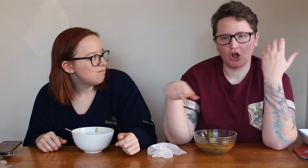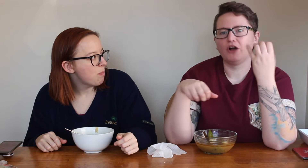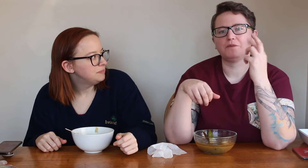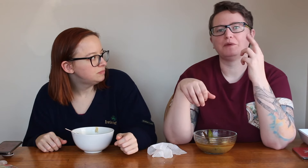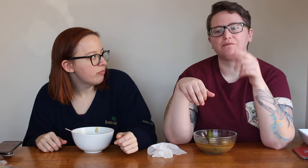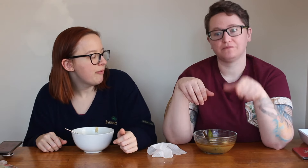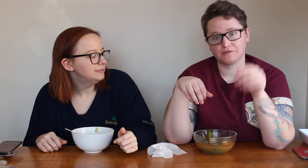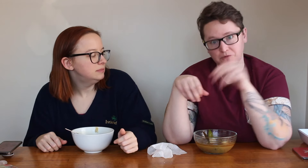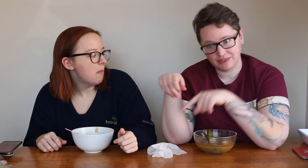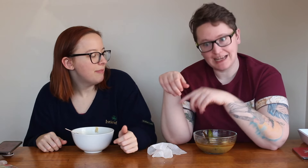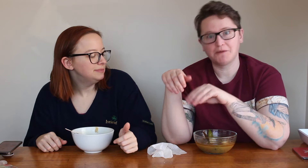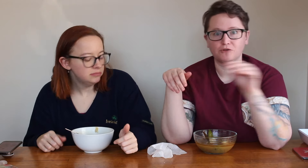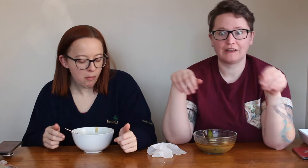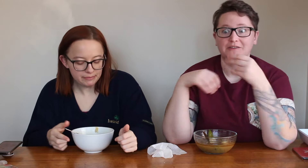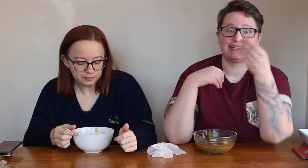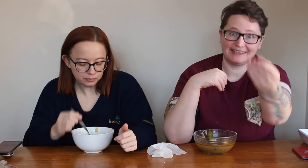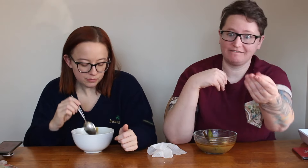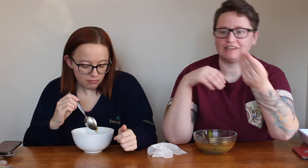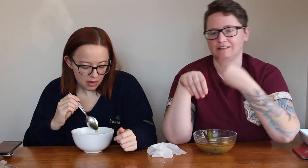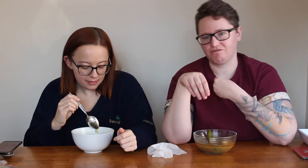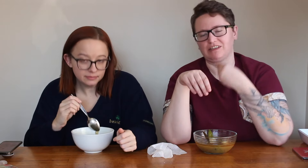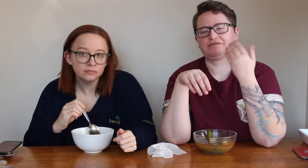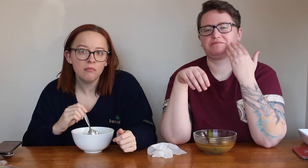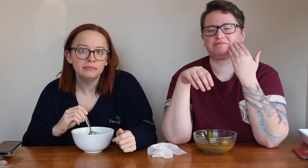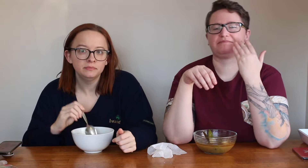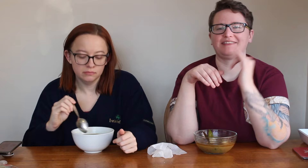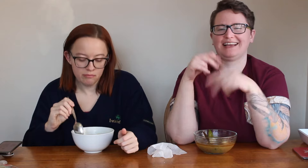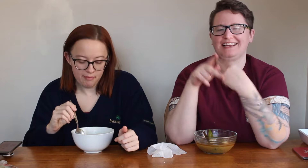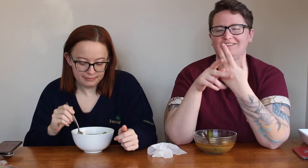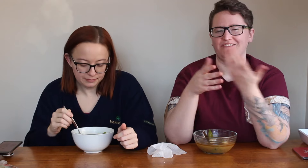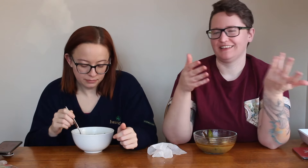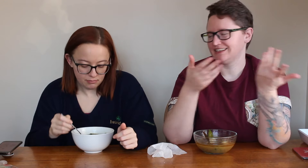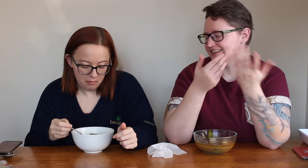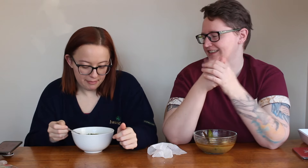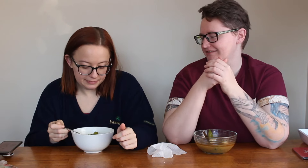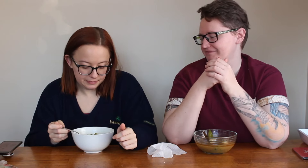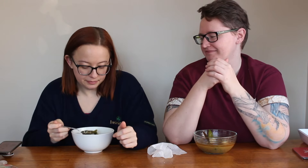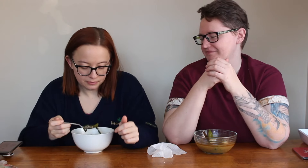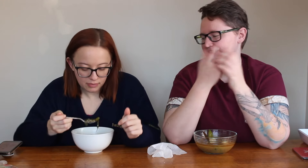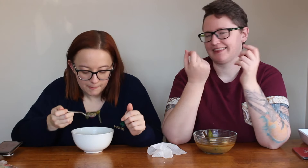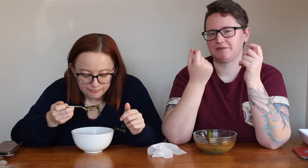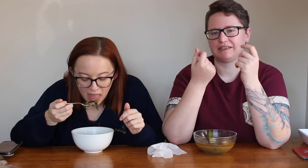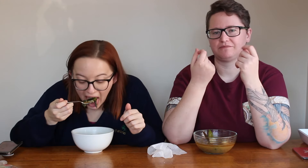What are things like vocabulary and language. So right now we're just trying to teach him some language We encourage him to